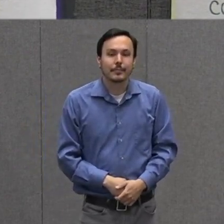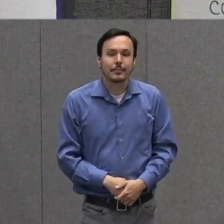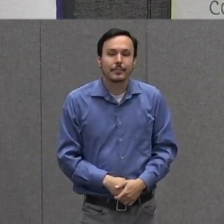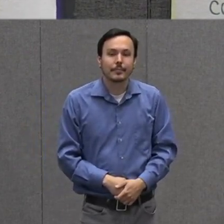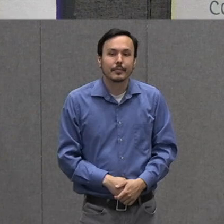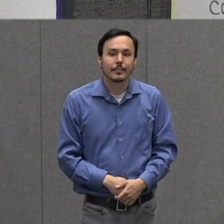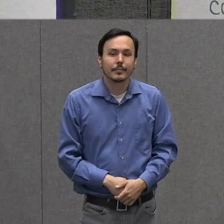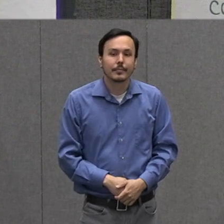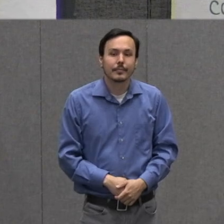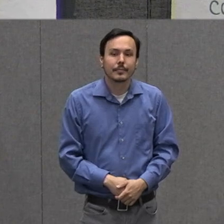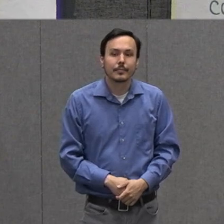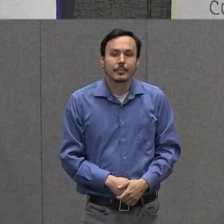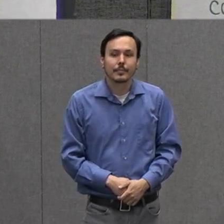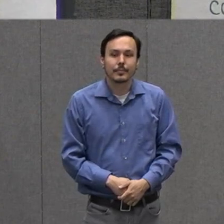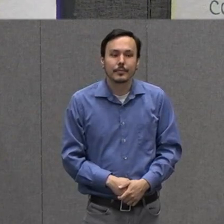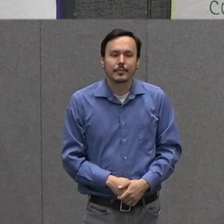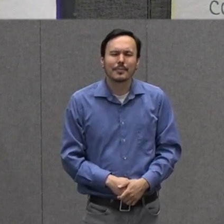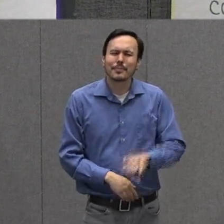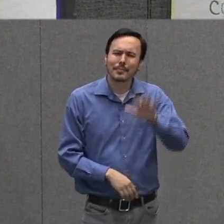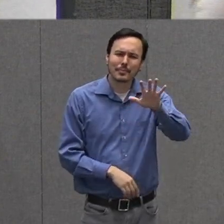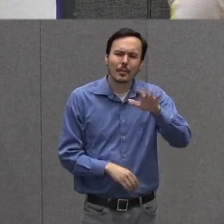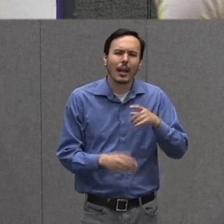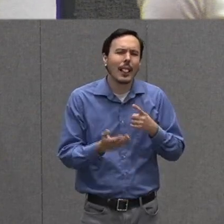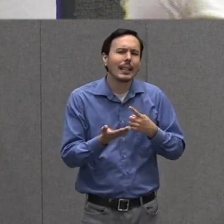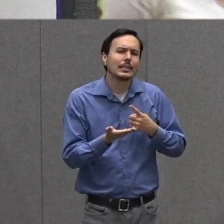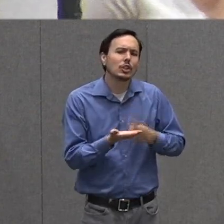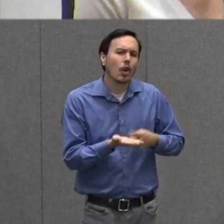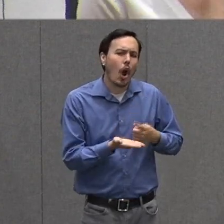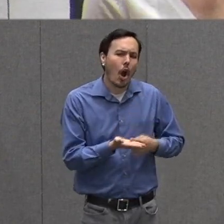Let's talk a little bit